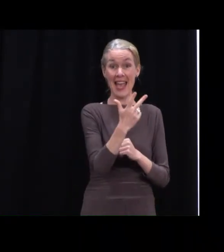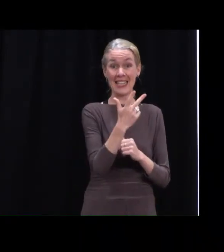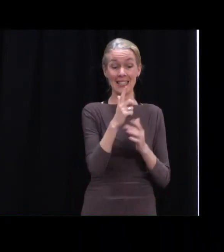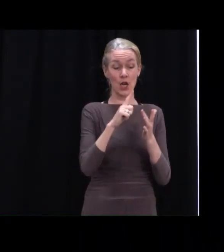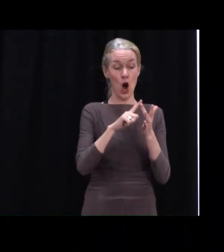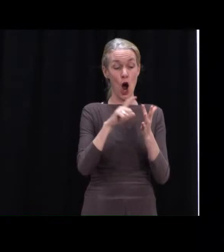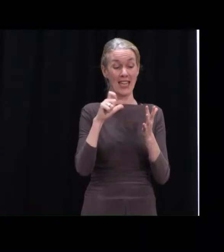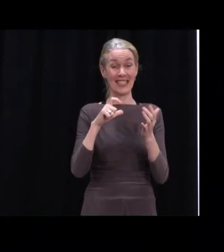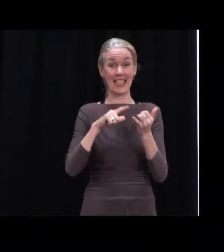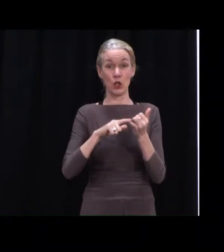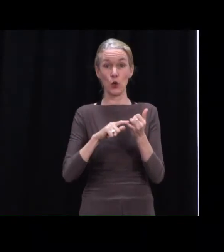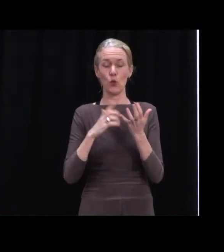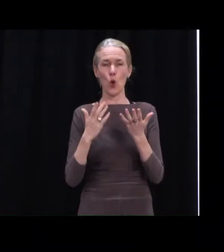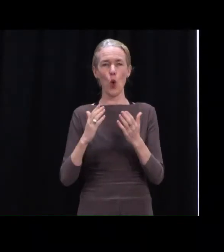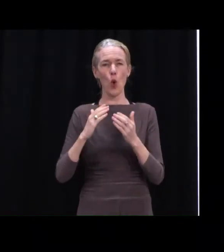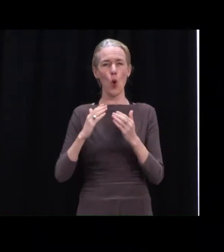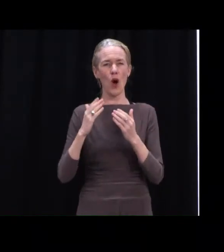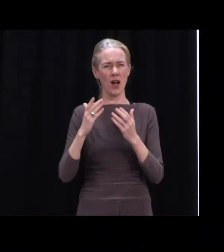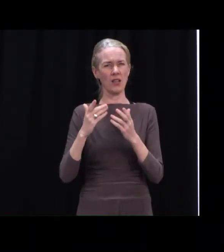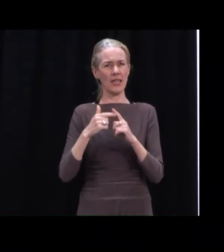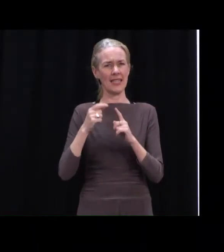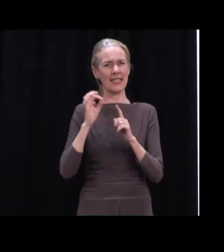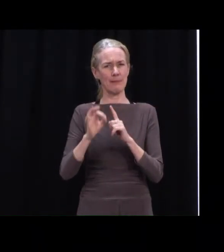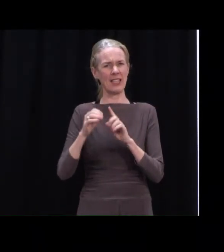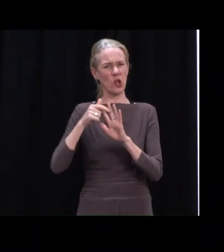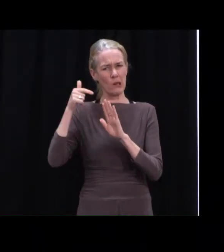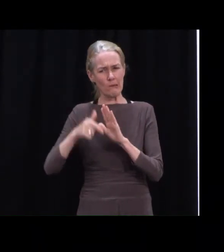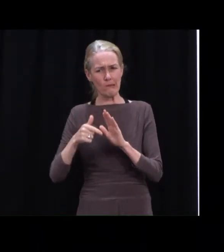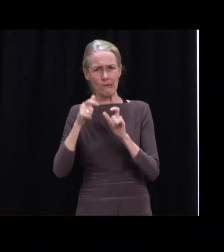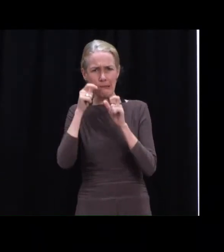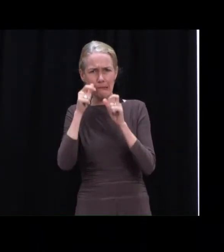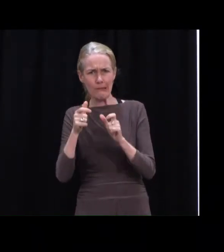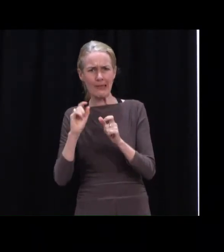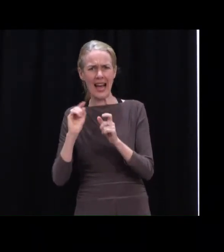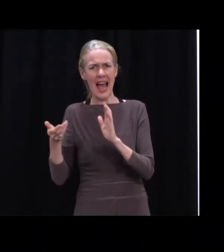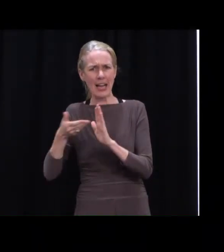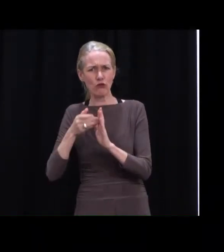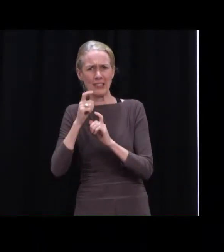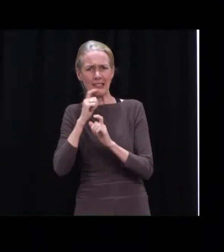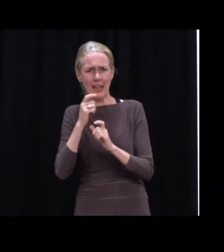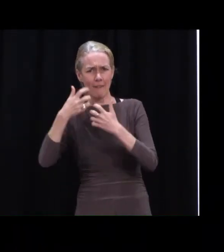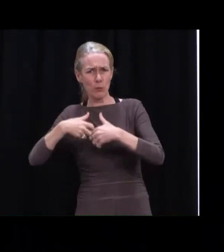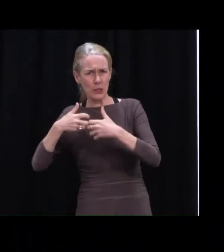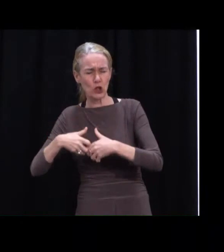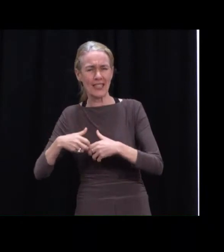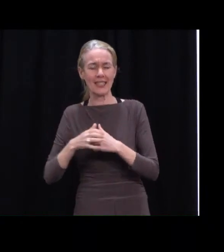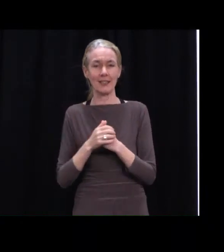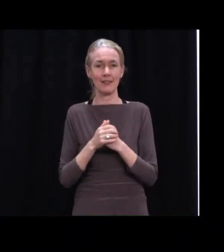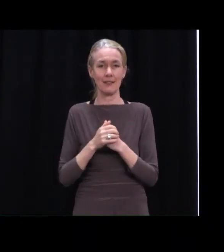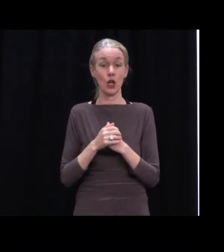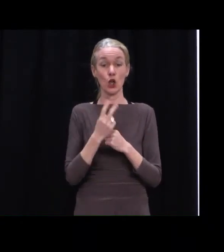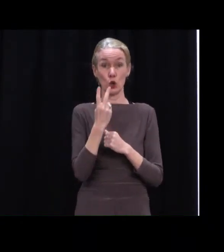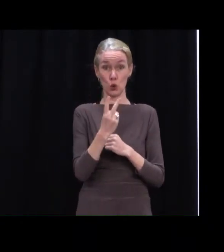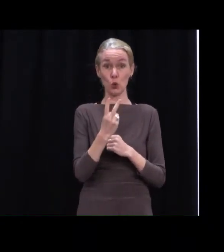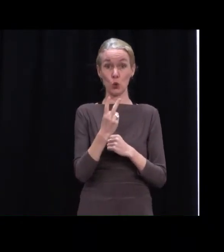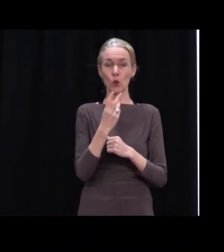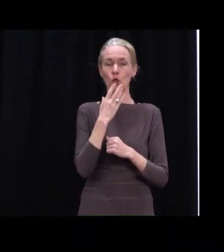infection is very serious to us with 3 people in hospital today